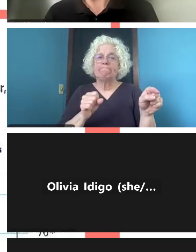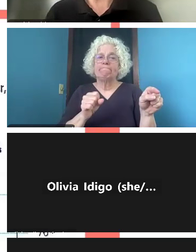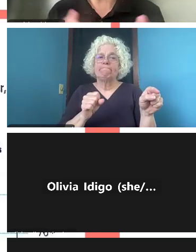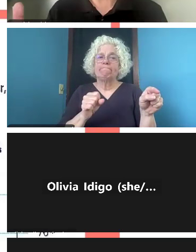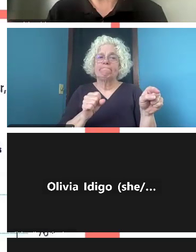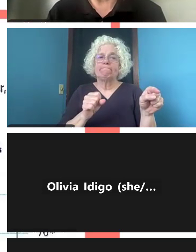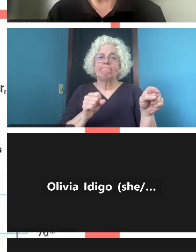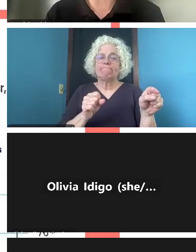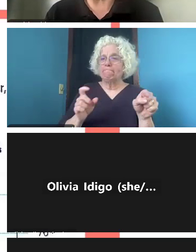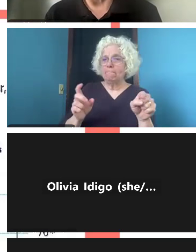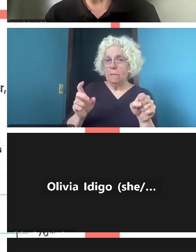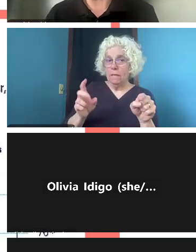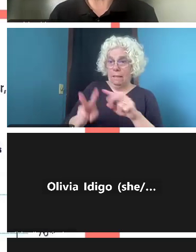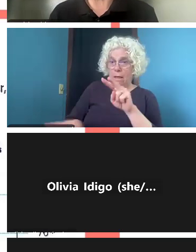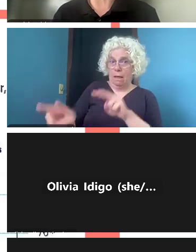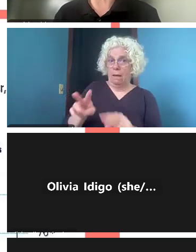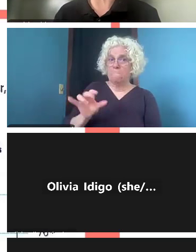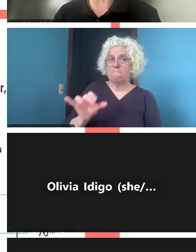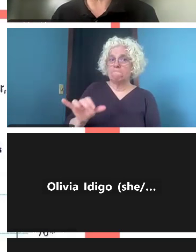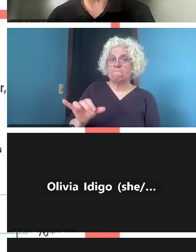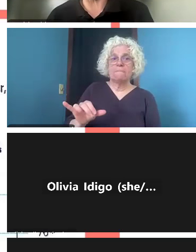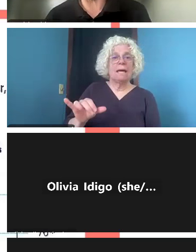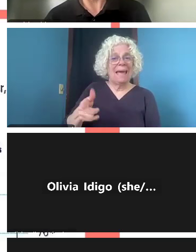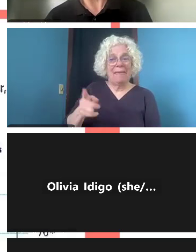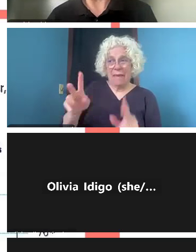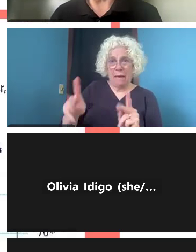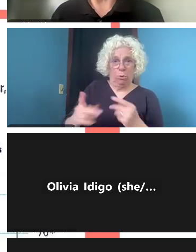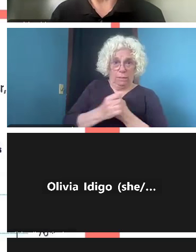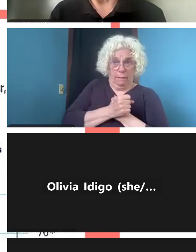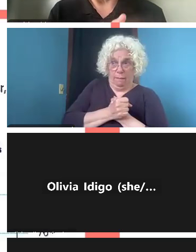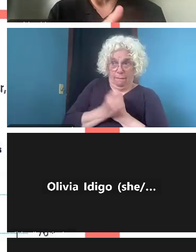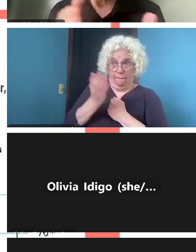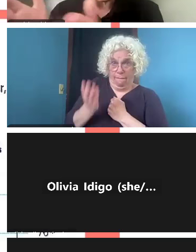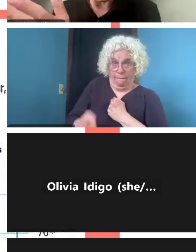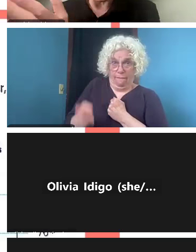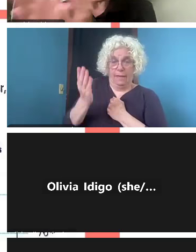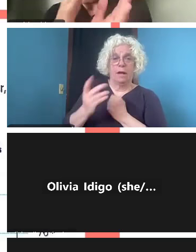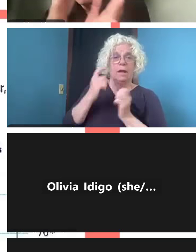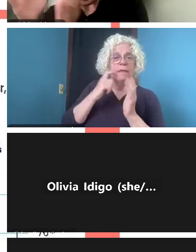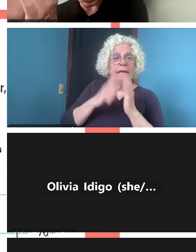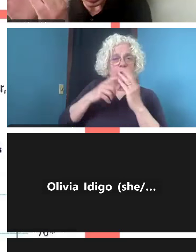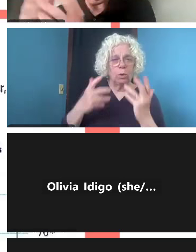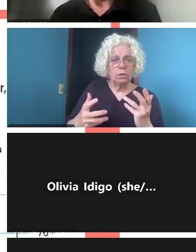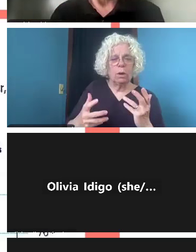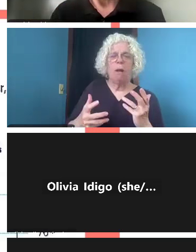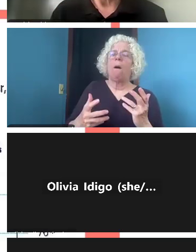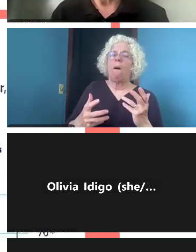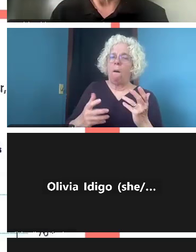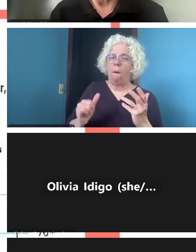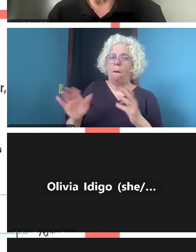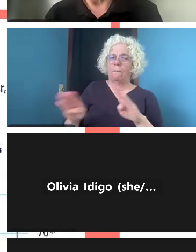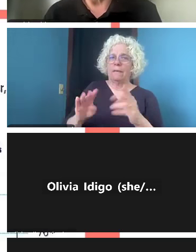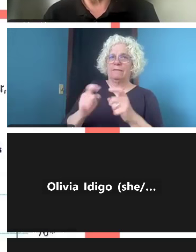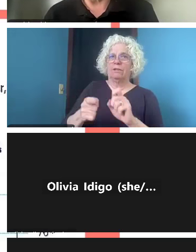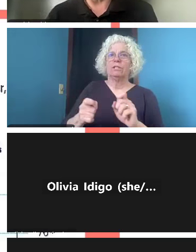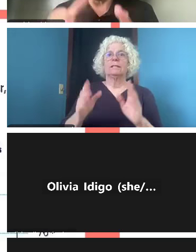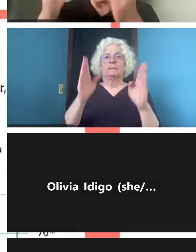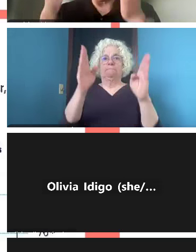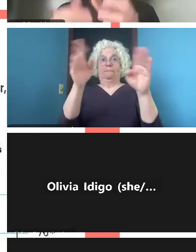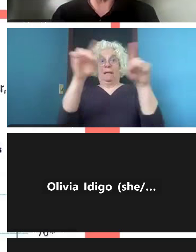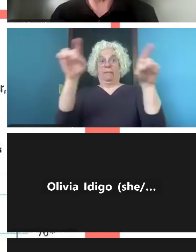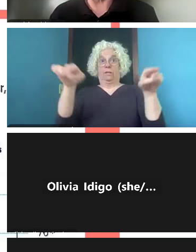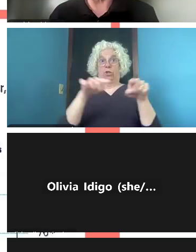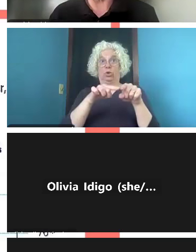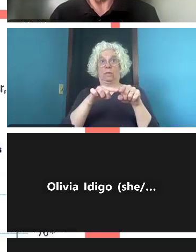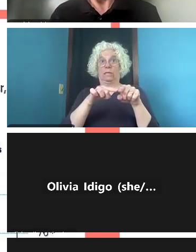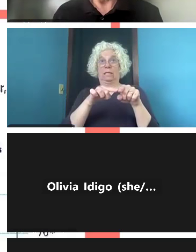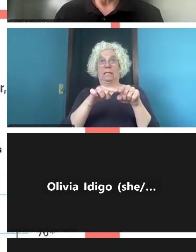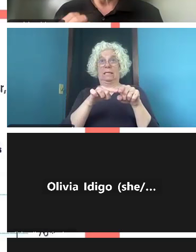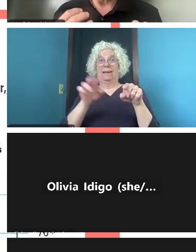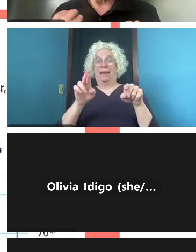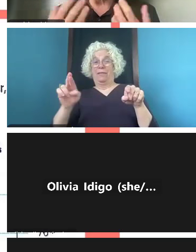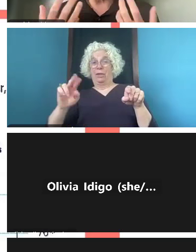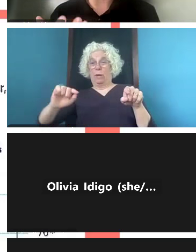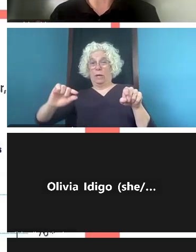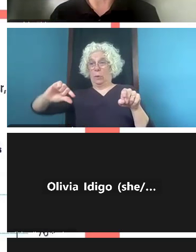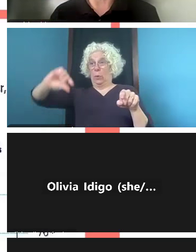the behavior changes that happen in their loved ones as well. You'll see that in that, you look towards the right hand side of your screen, those sort of higher bars.